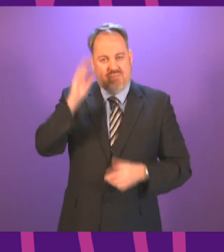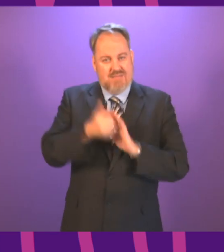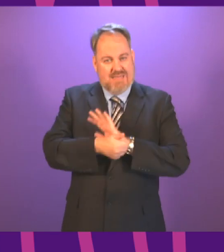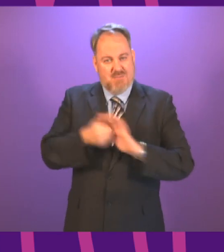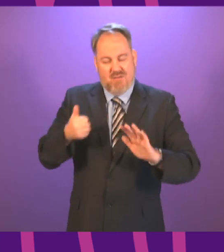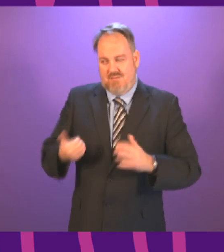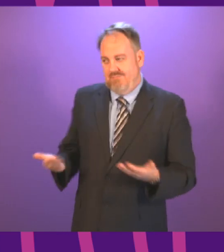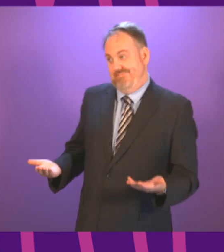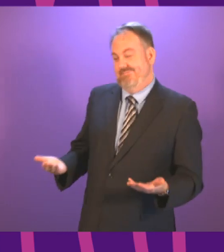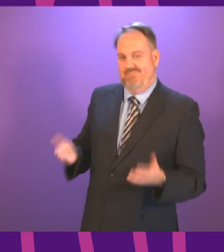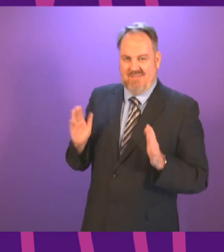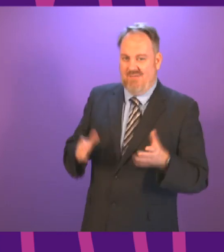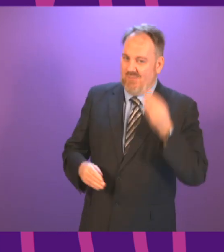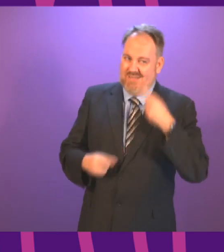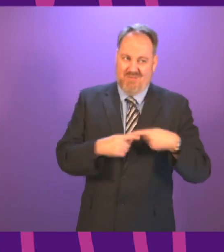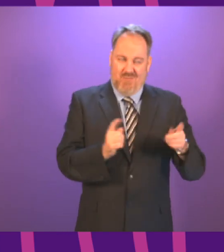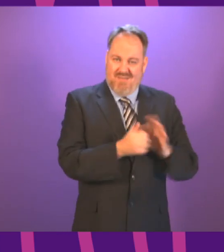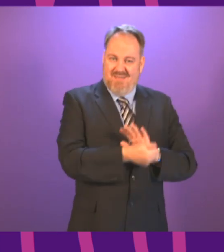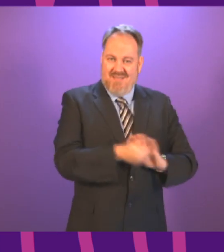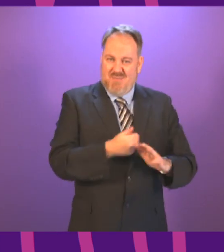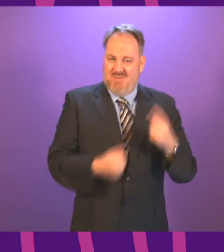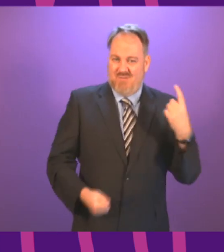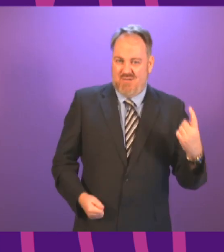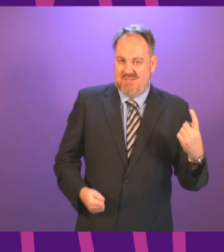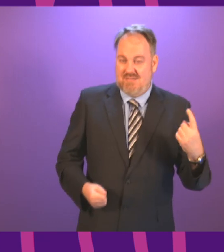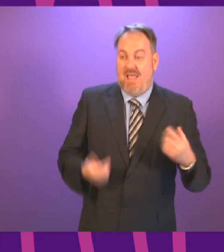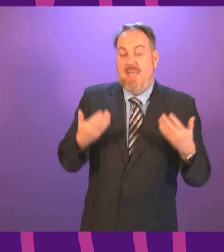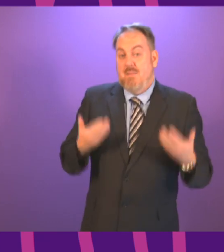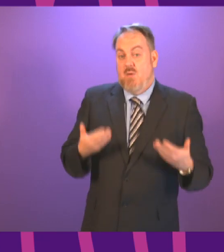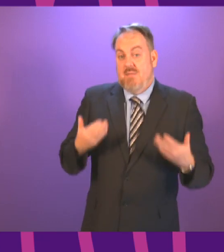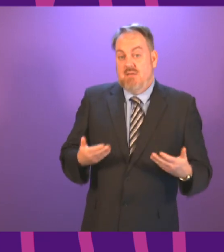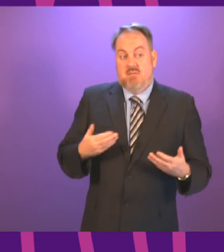the efficacy of asymptomatic testing versus prioritising symptomatic testing. Views on